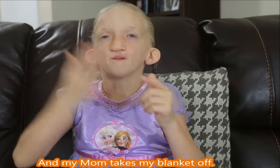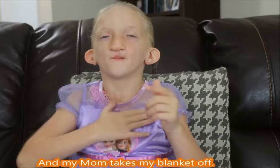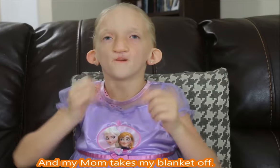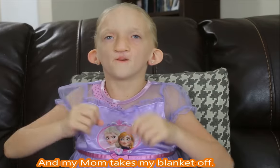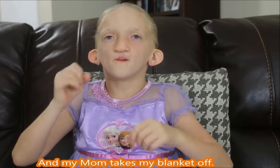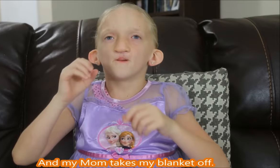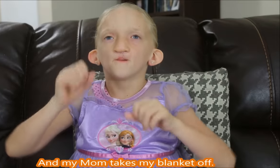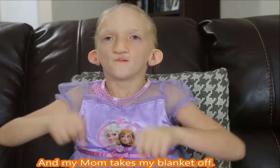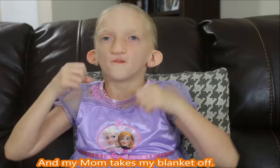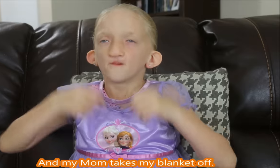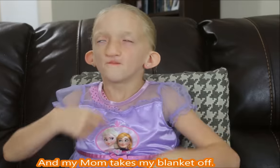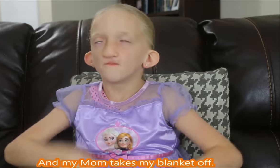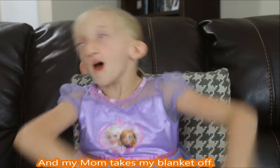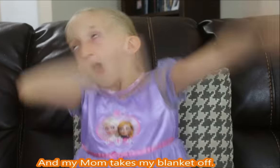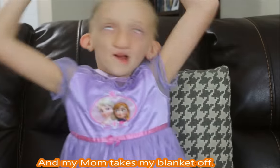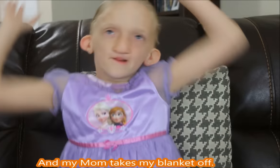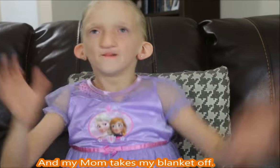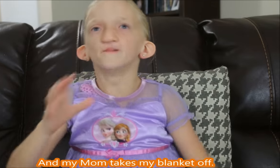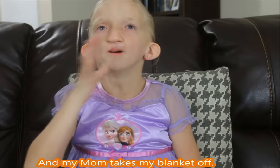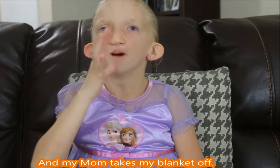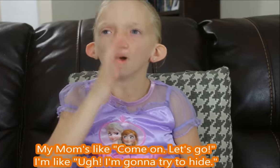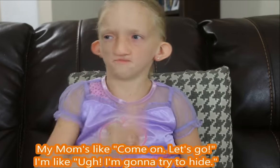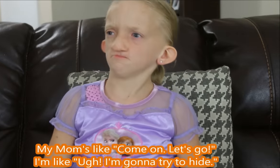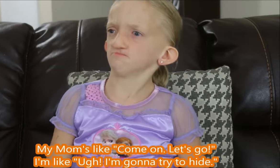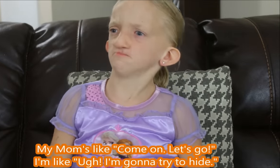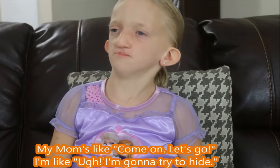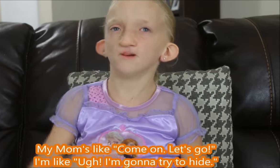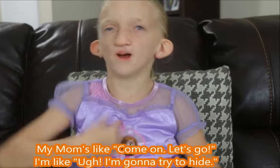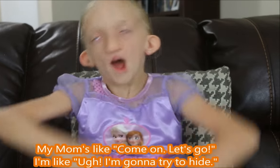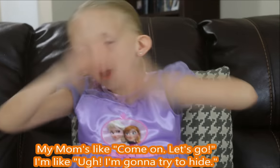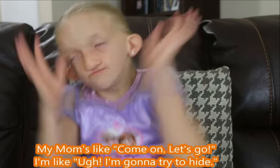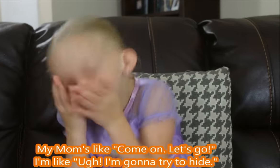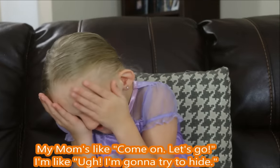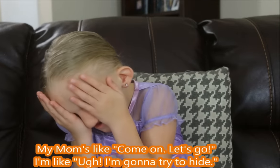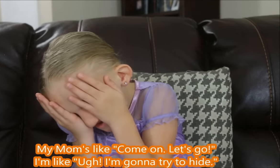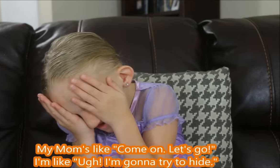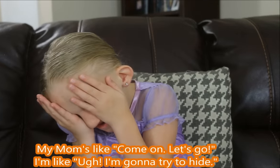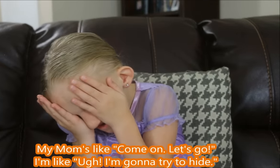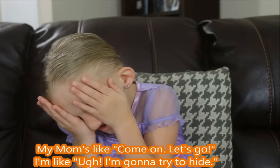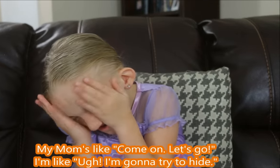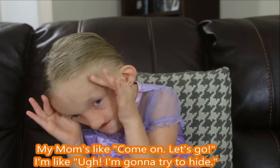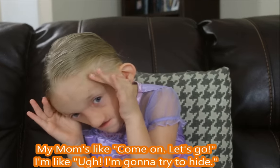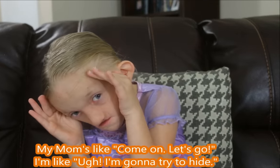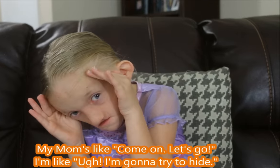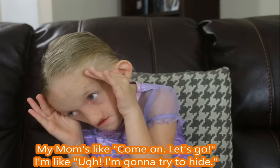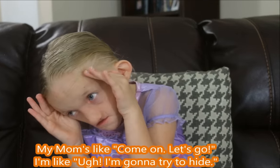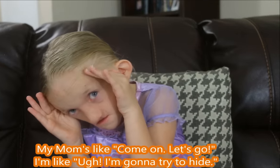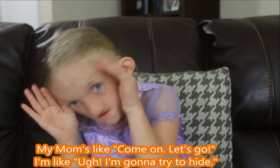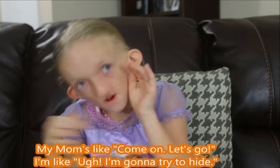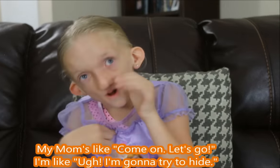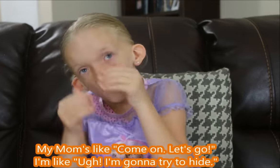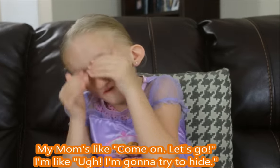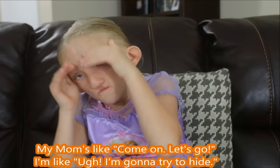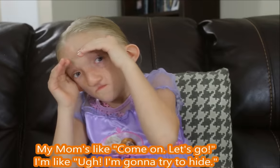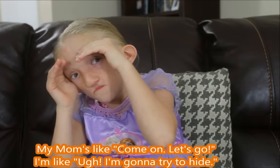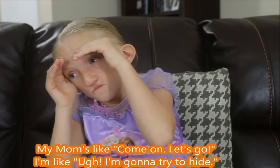my mom cannot blink it off come on come on let's go on my Oh kind of try to hide